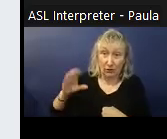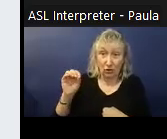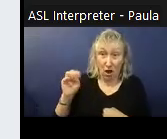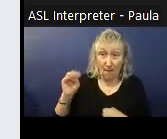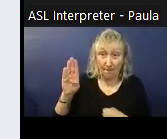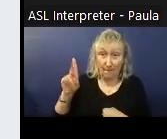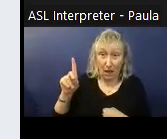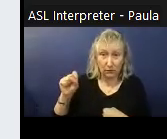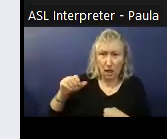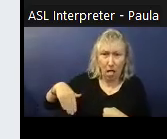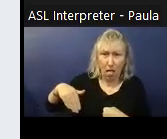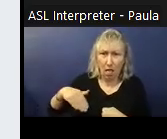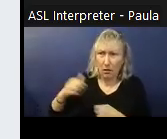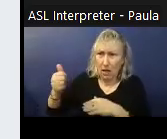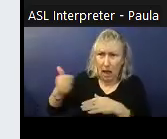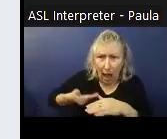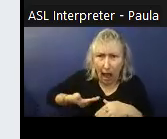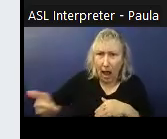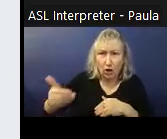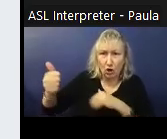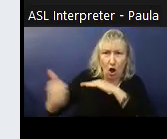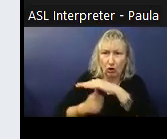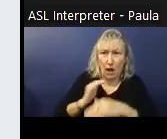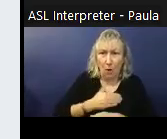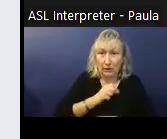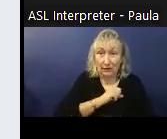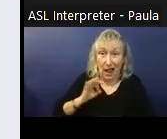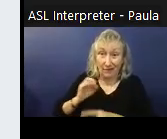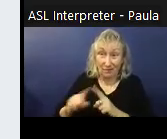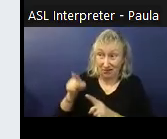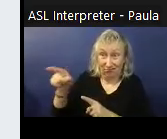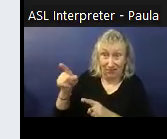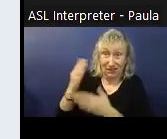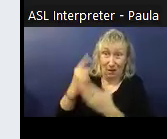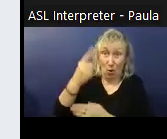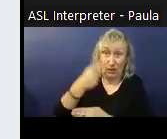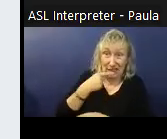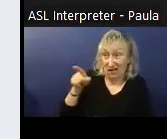not a staff ombudsman that was alleged to have verbally abused a residence.